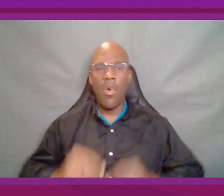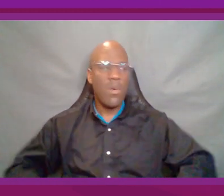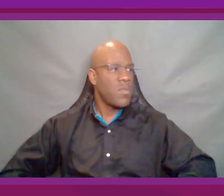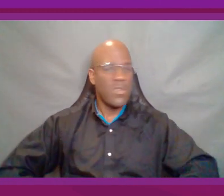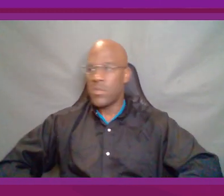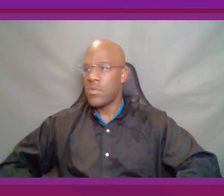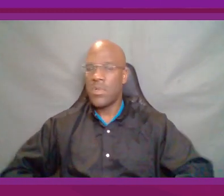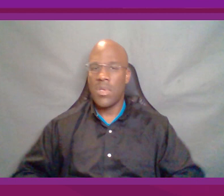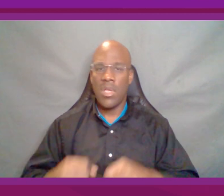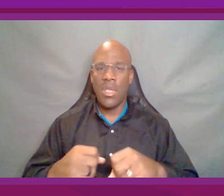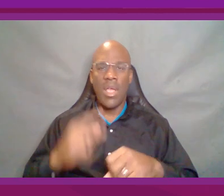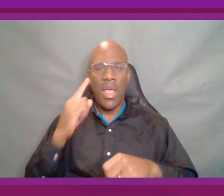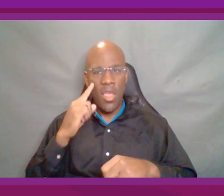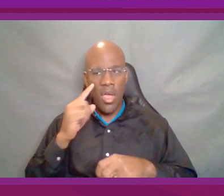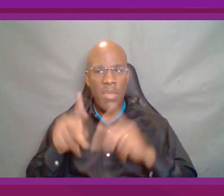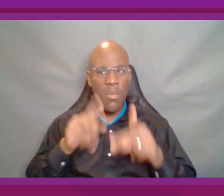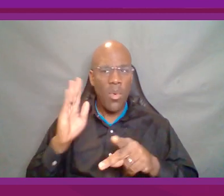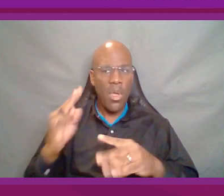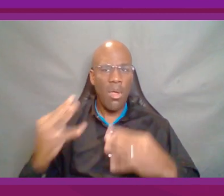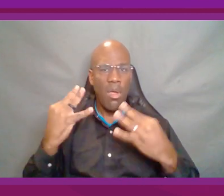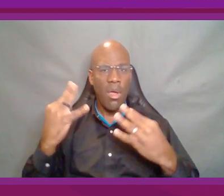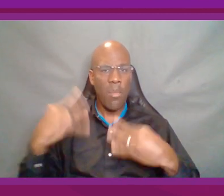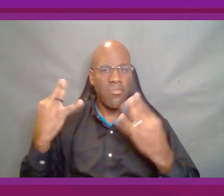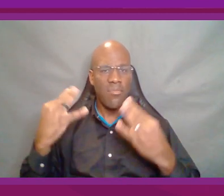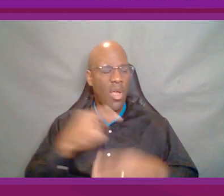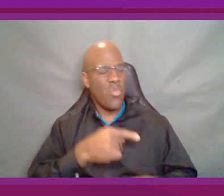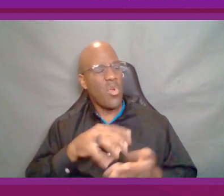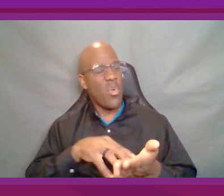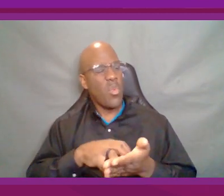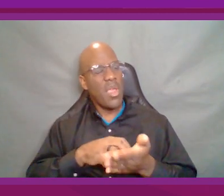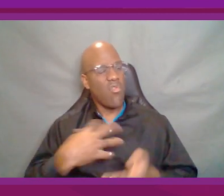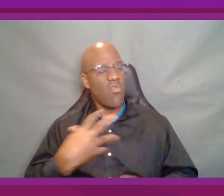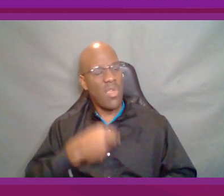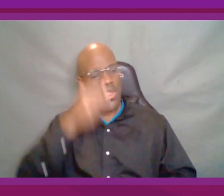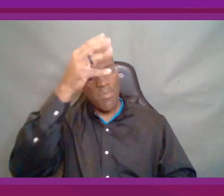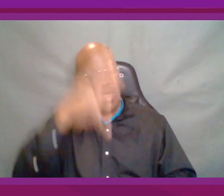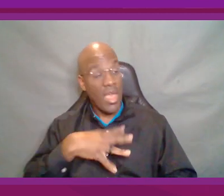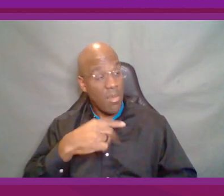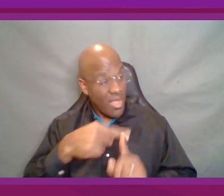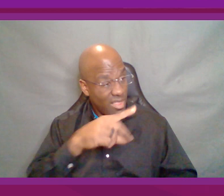that I would be seen as weak and that people would use my disability as an excuse to